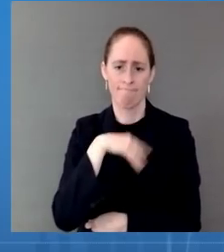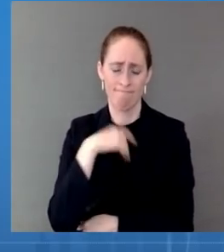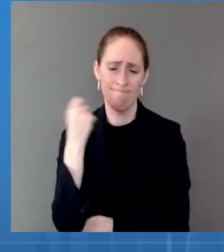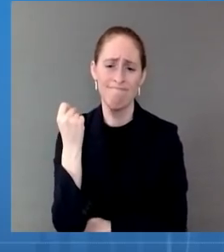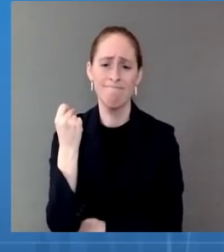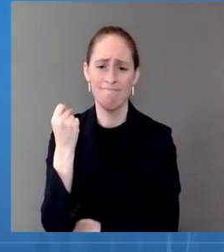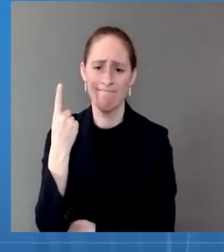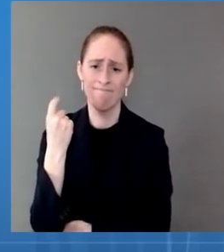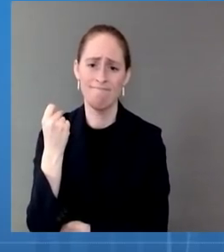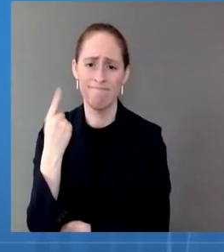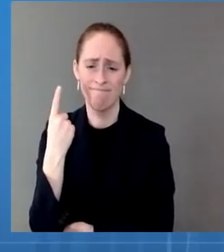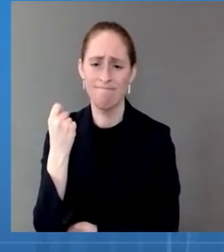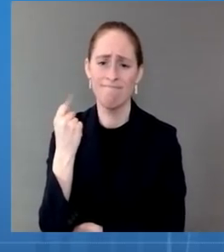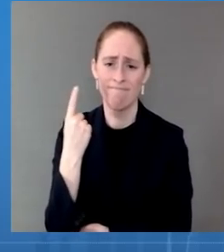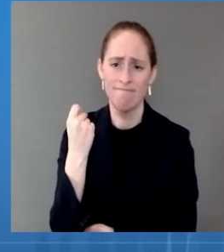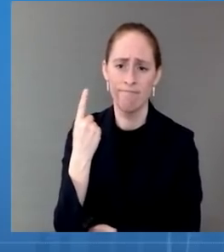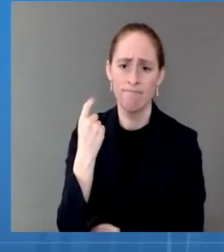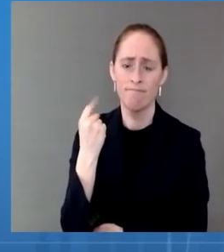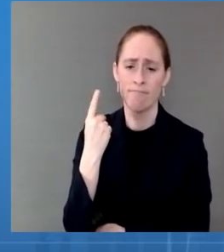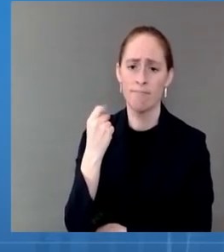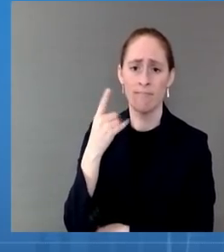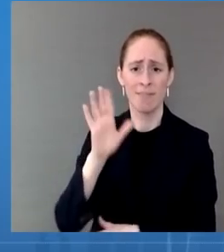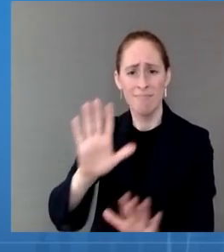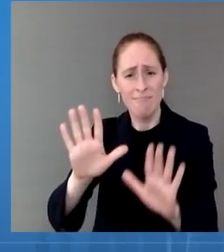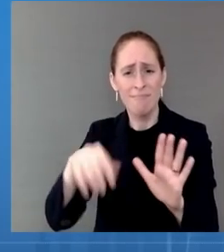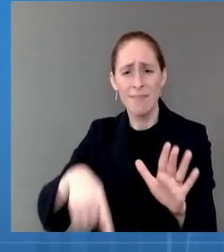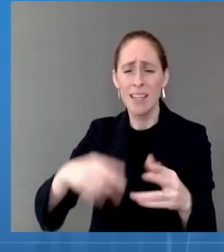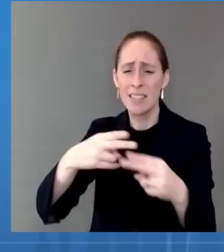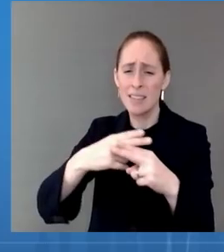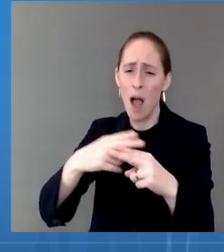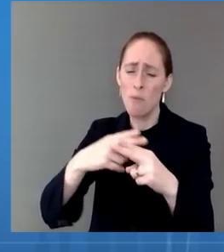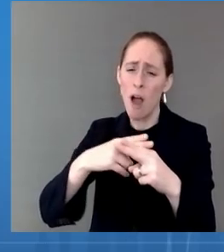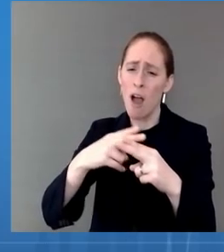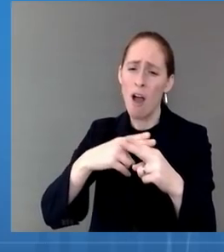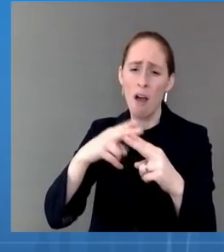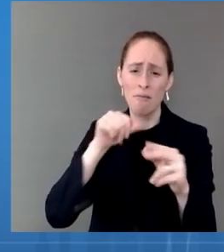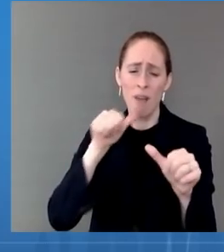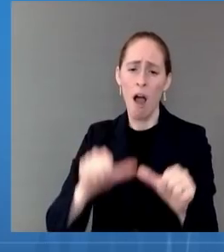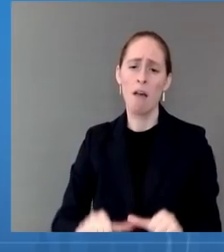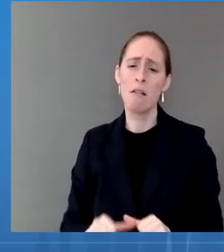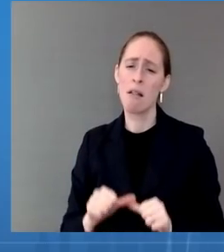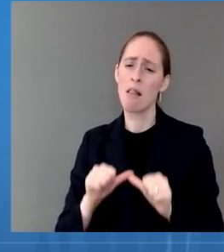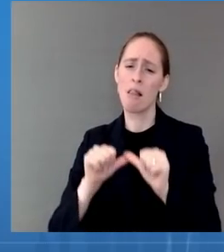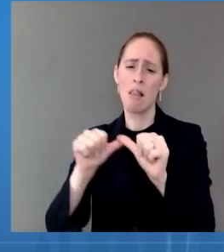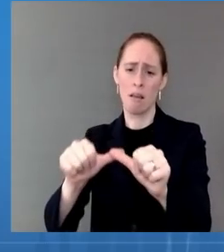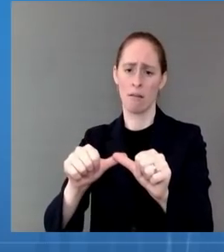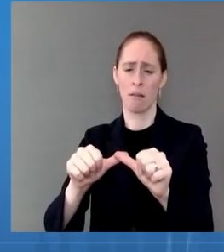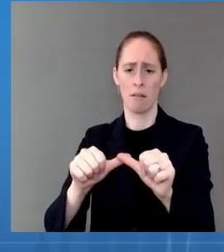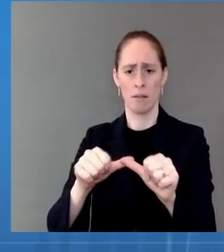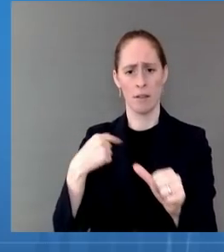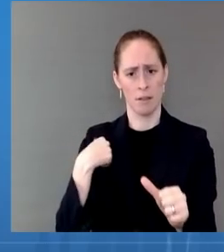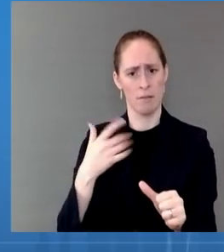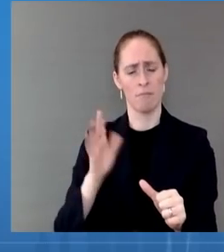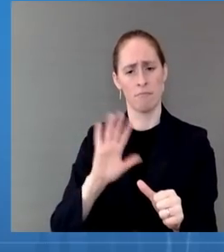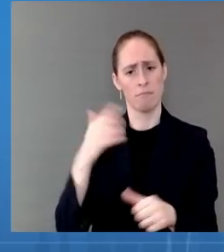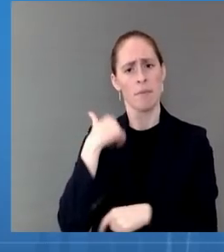And we believe they're appropriate for that limited period of time. We are continuously evaluating this policy on a day to day basis. Next question.